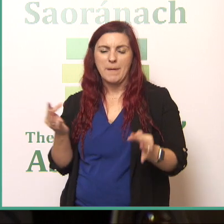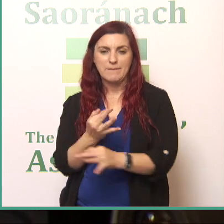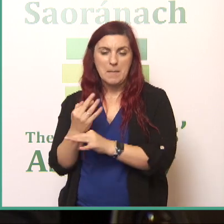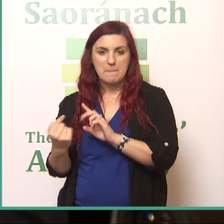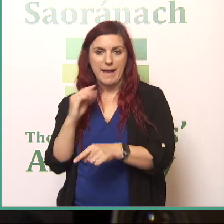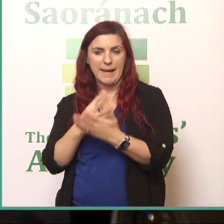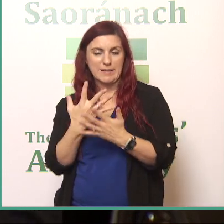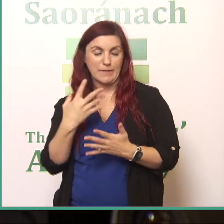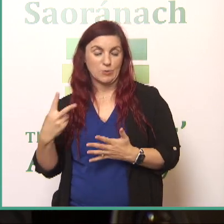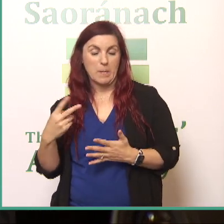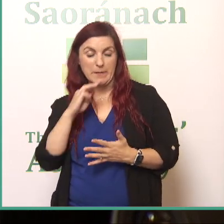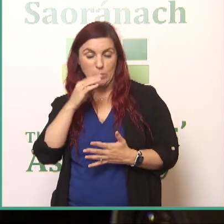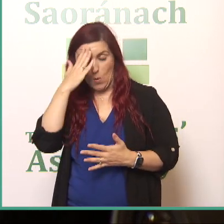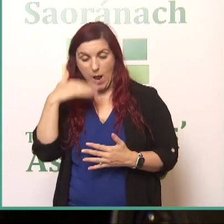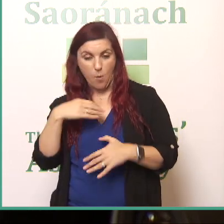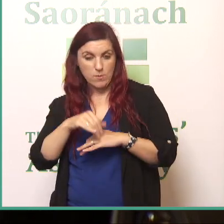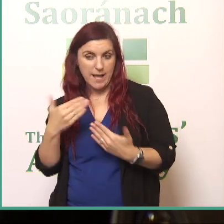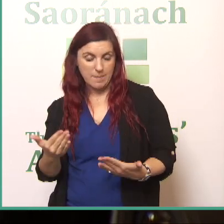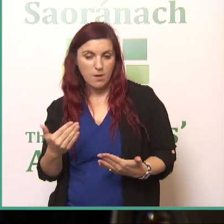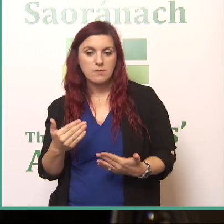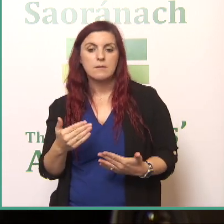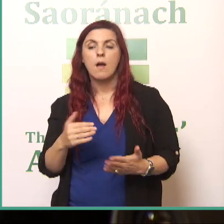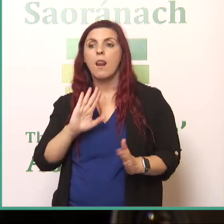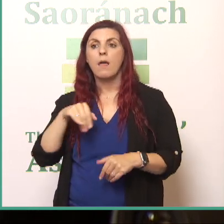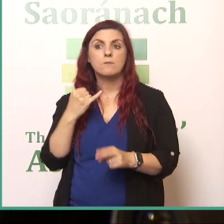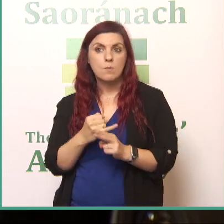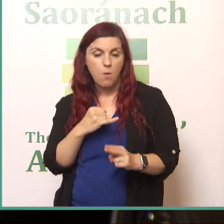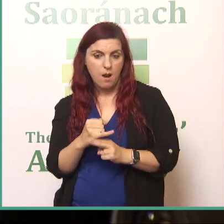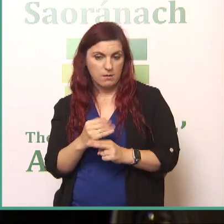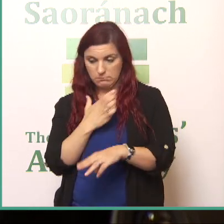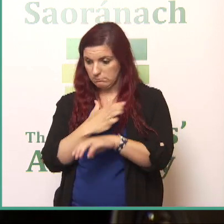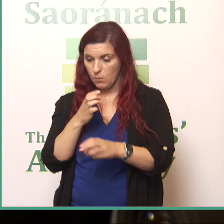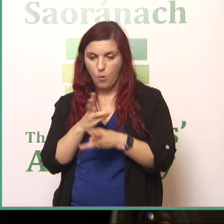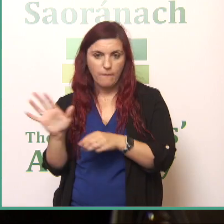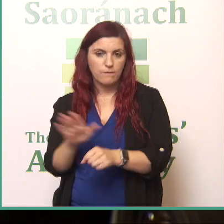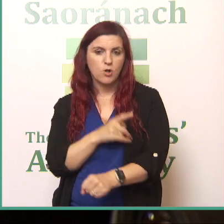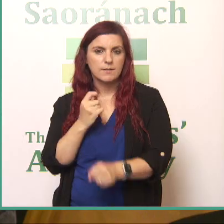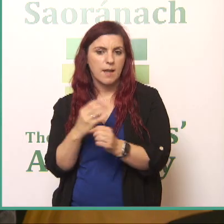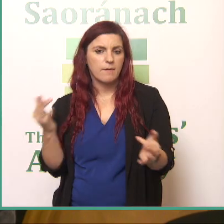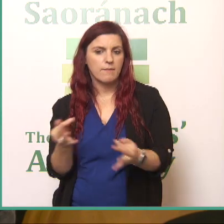having worked as a full-time farmer since I left school my family have found this land for